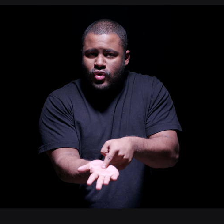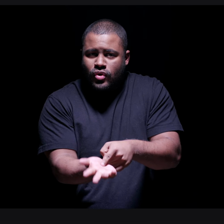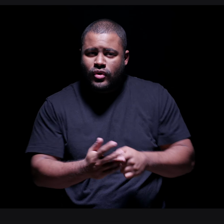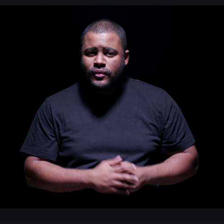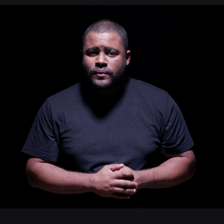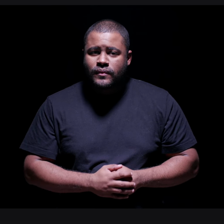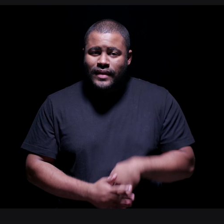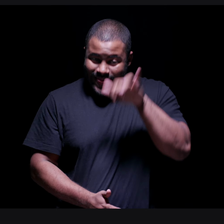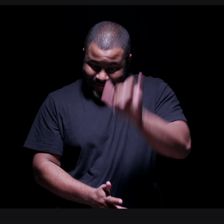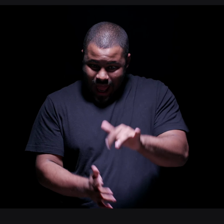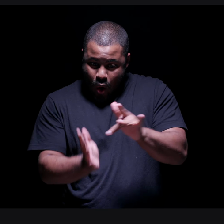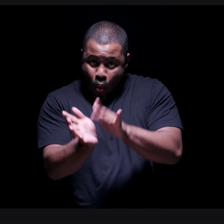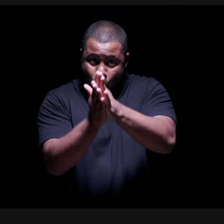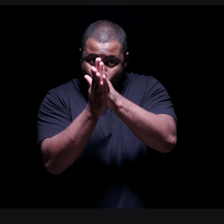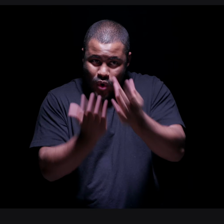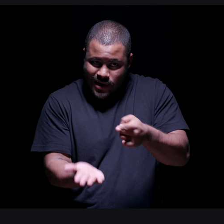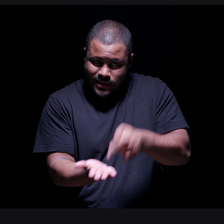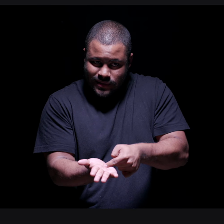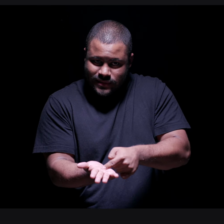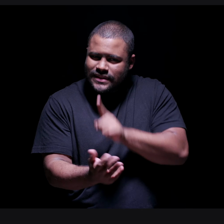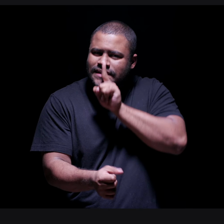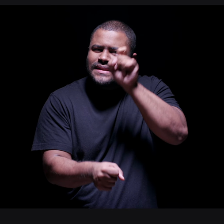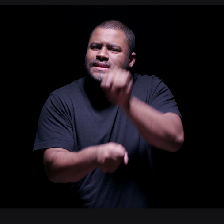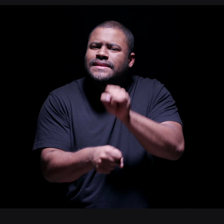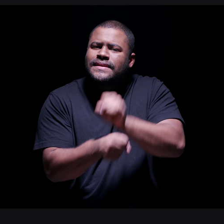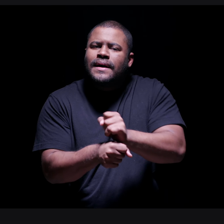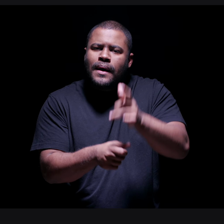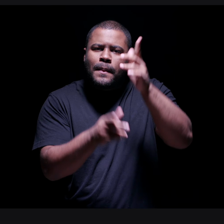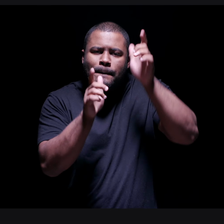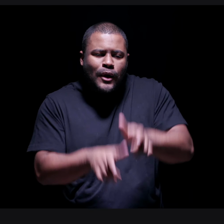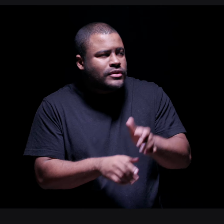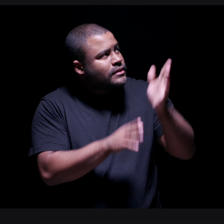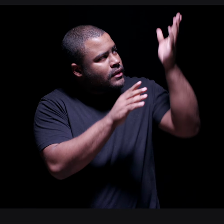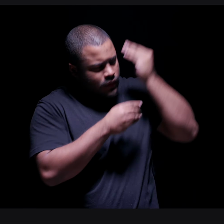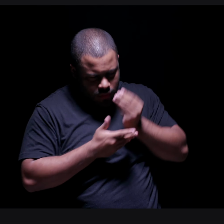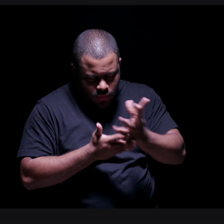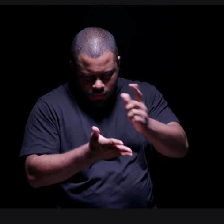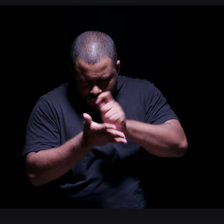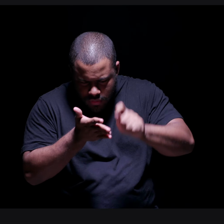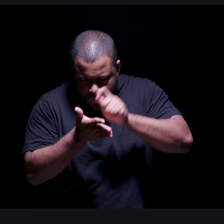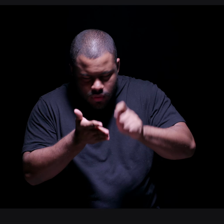And it is this Word who made men that men wrote about in words.